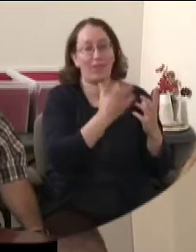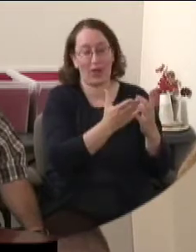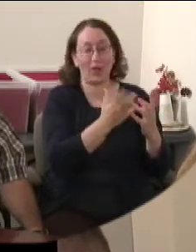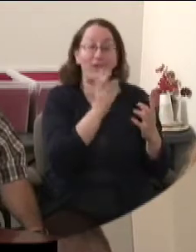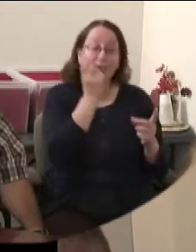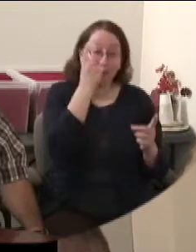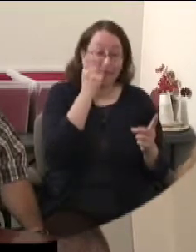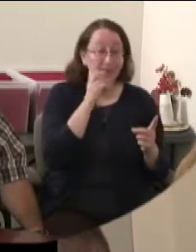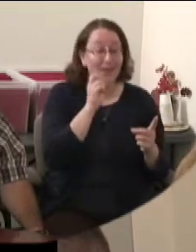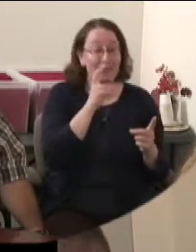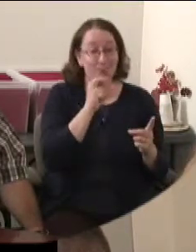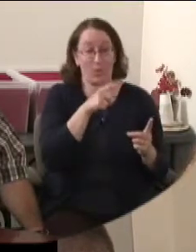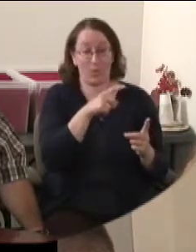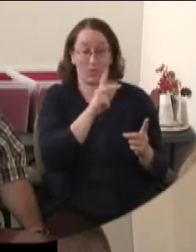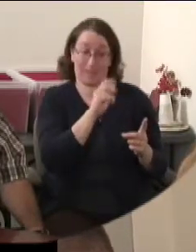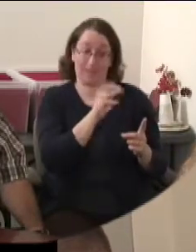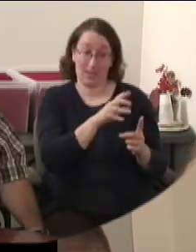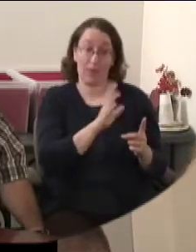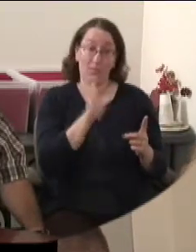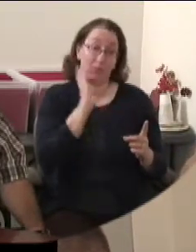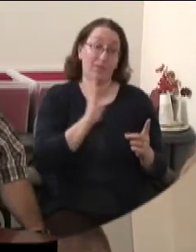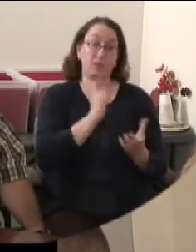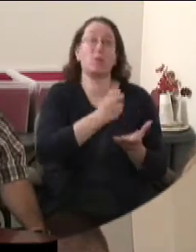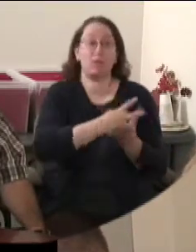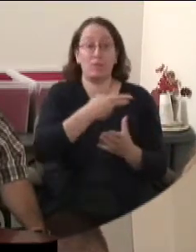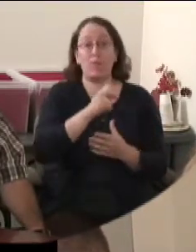Even though she was approved for the Pell Grant